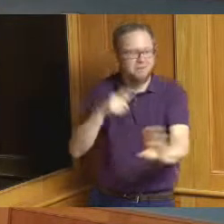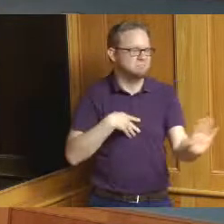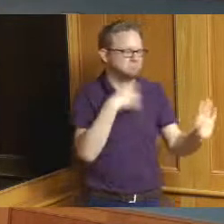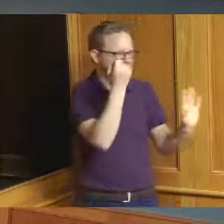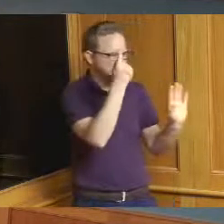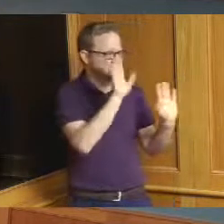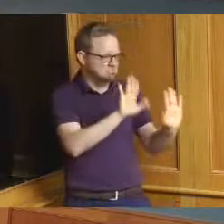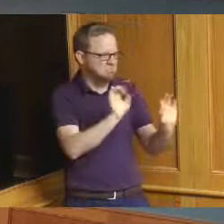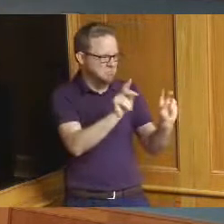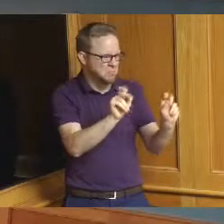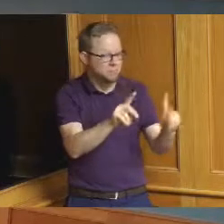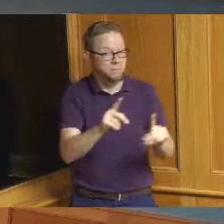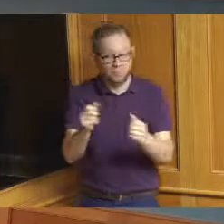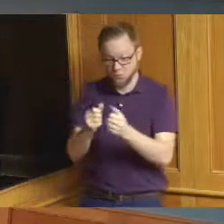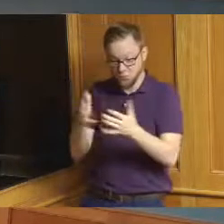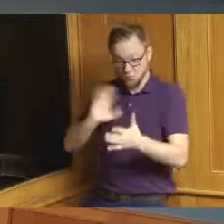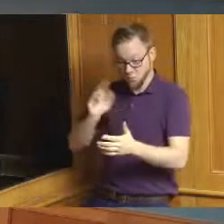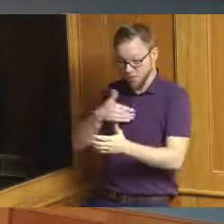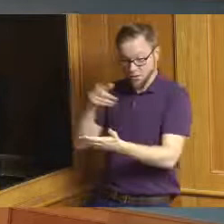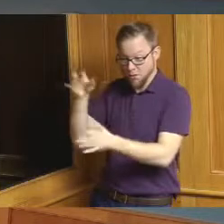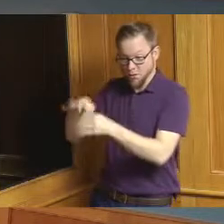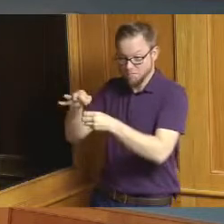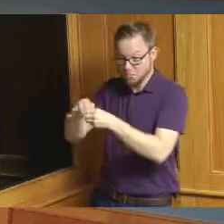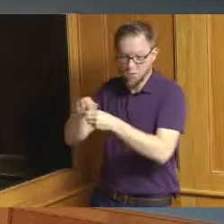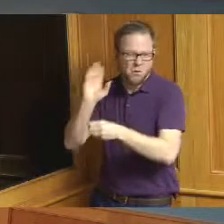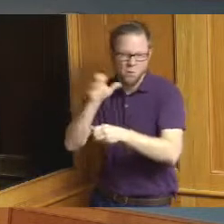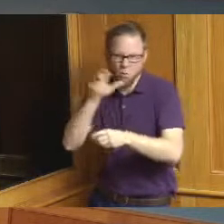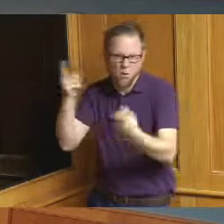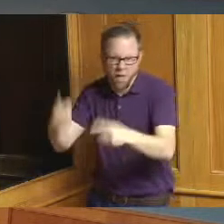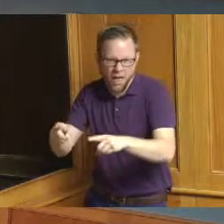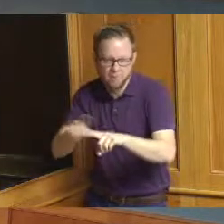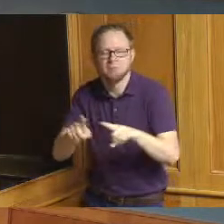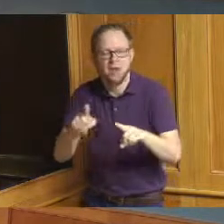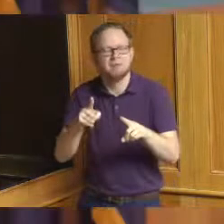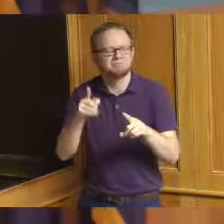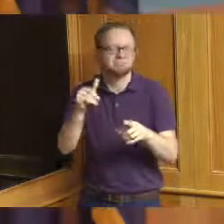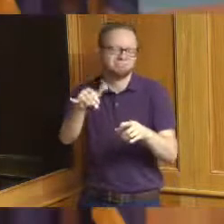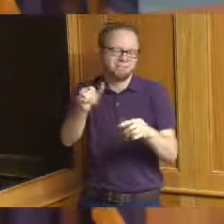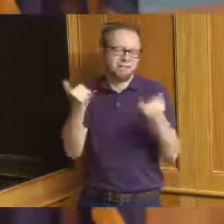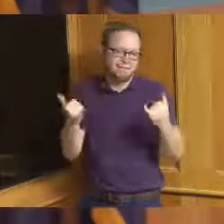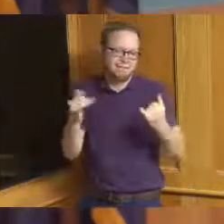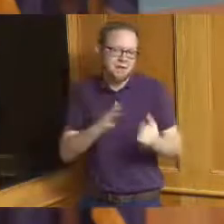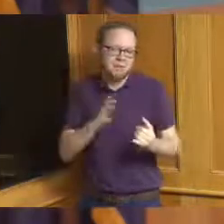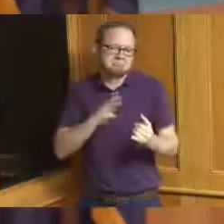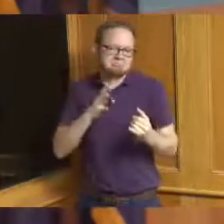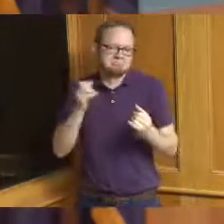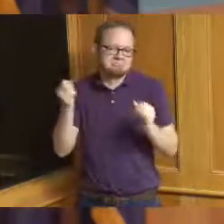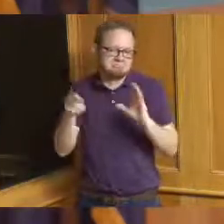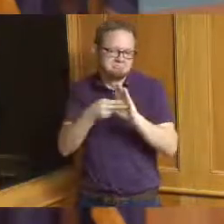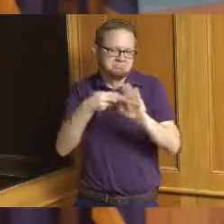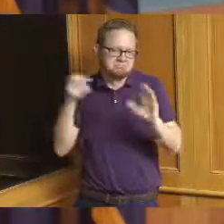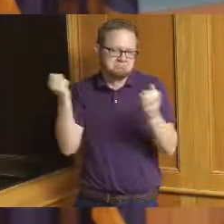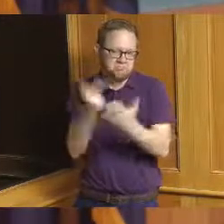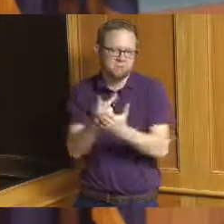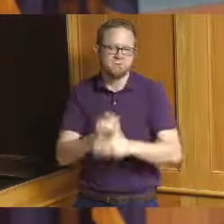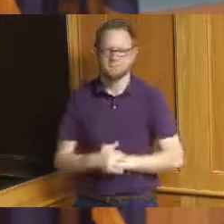because without our vote it can't happen but it is official thank you okay thank you so much